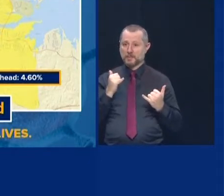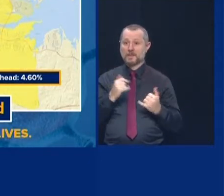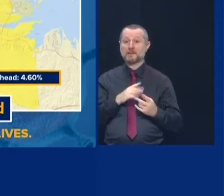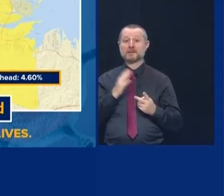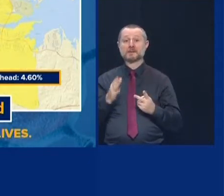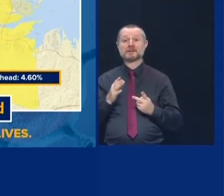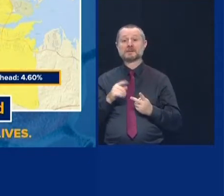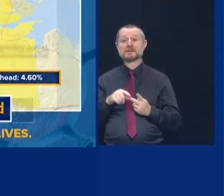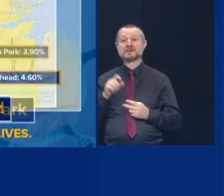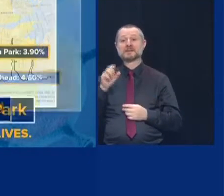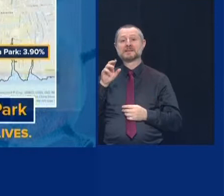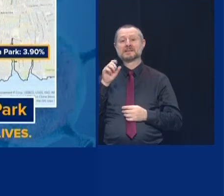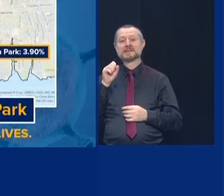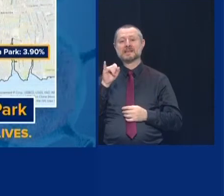LONG ISLAND, HAMPTON BAYS,